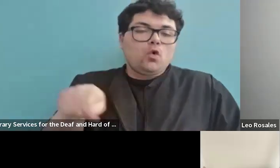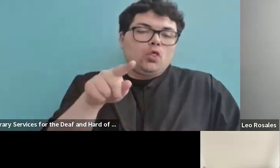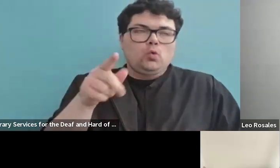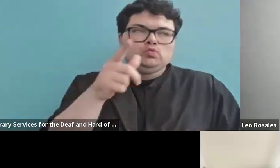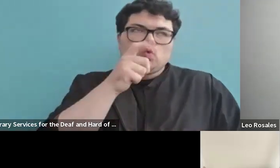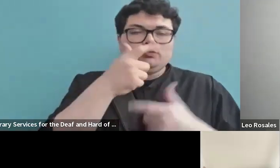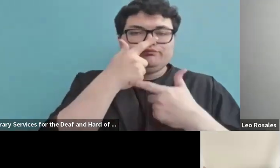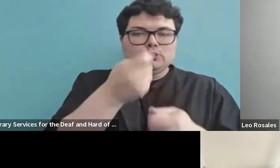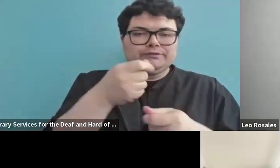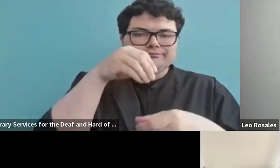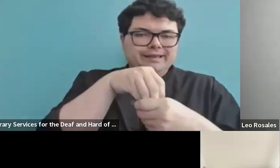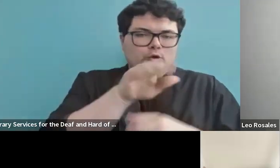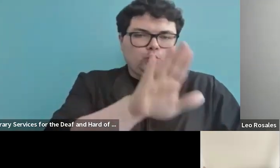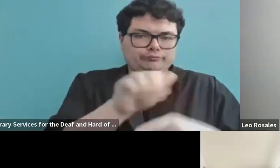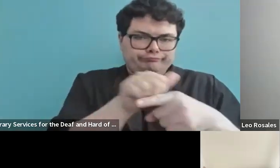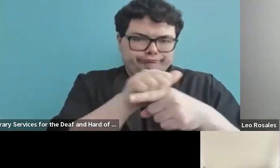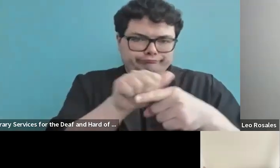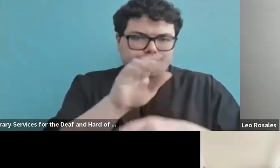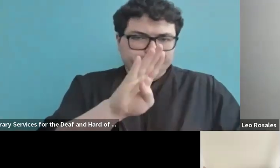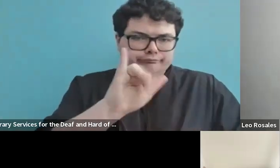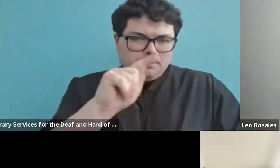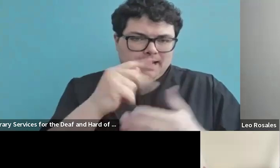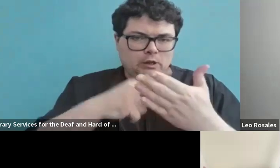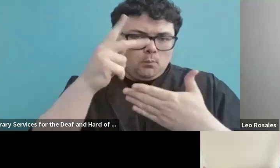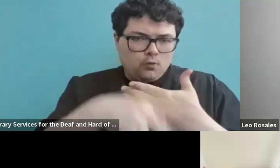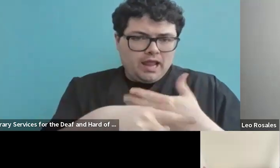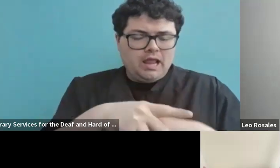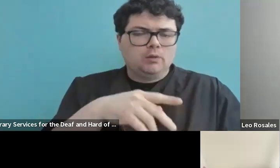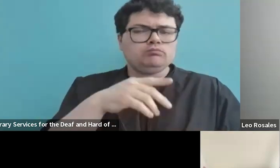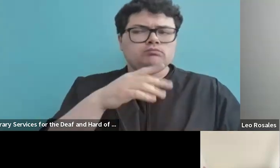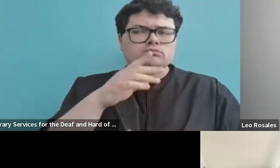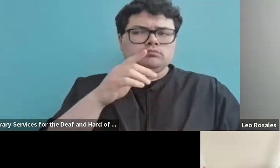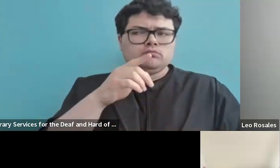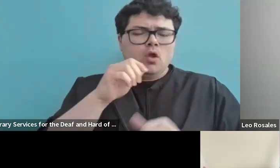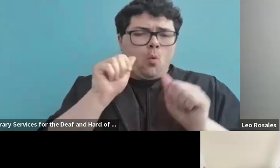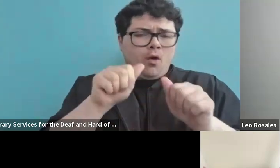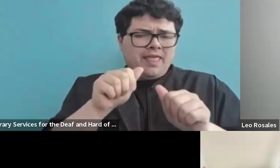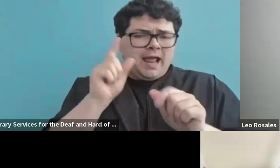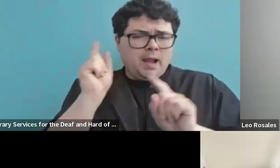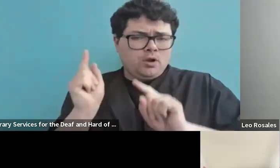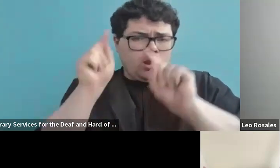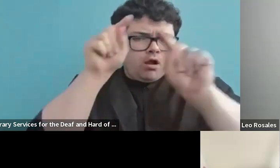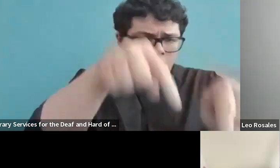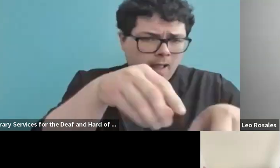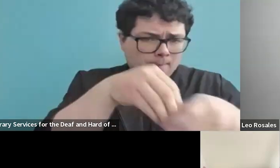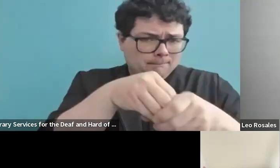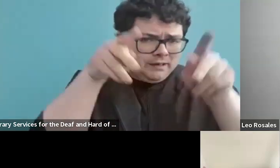[interpreter for Daniel] So my question is, for those who are interested in your training in the BIT program,